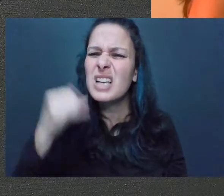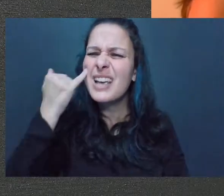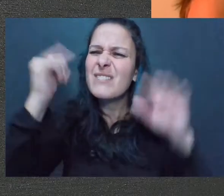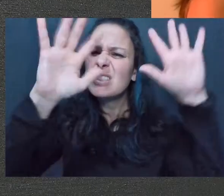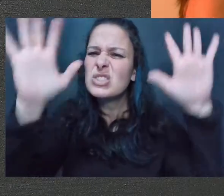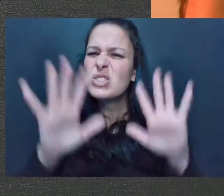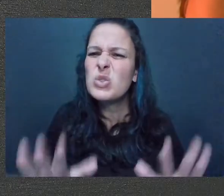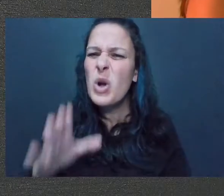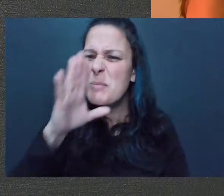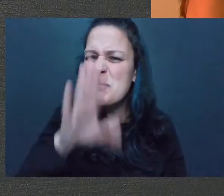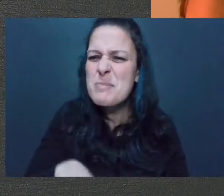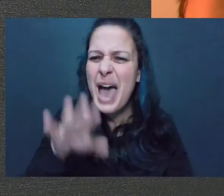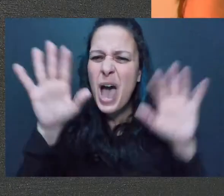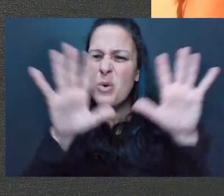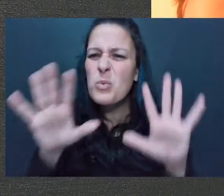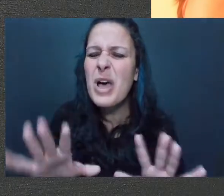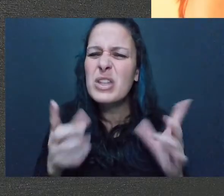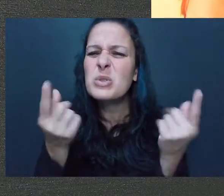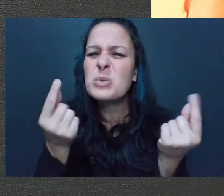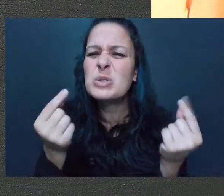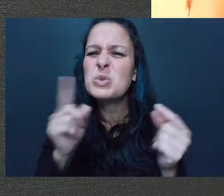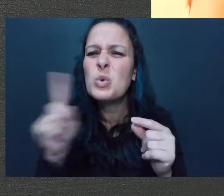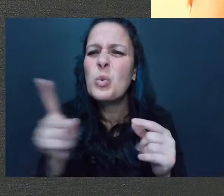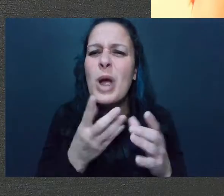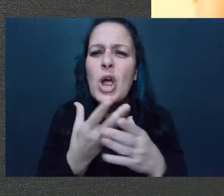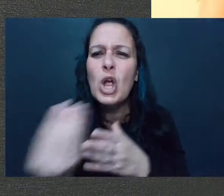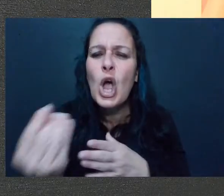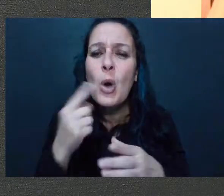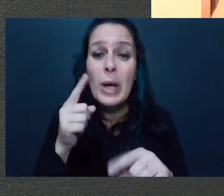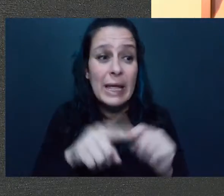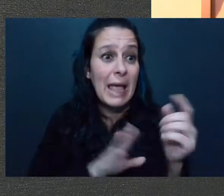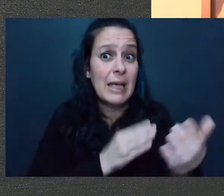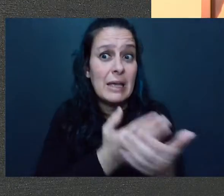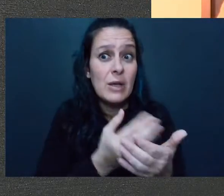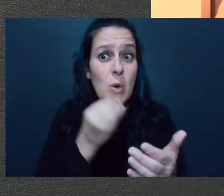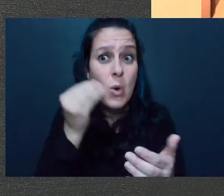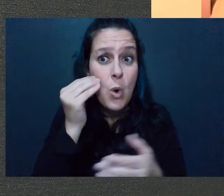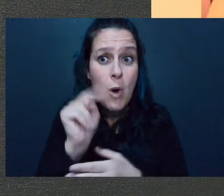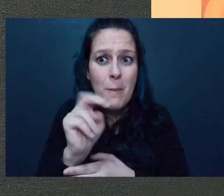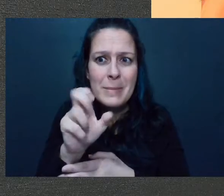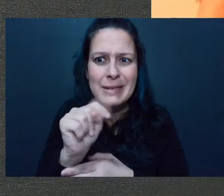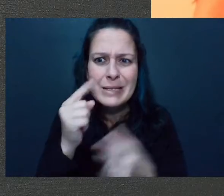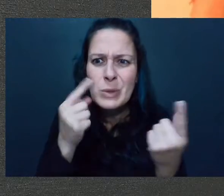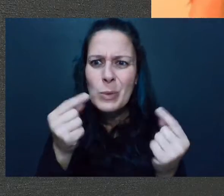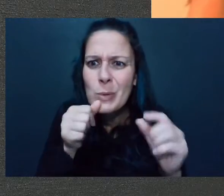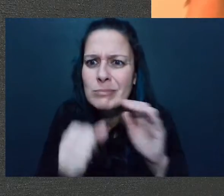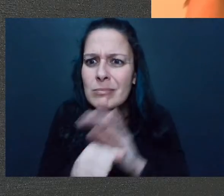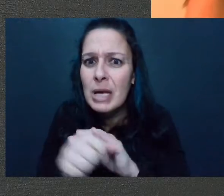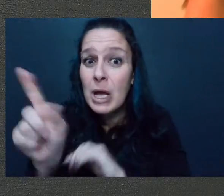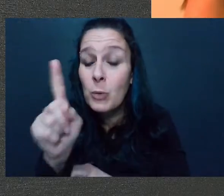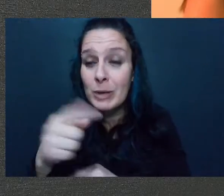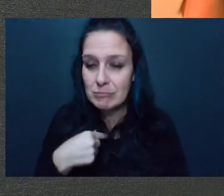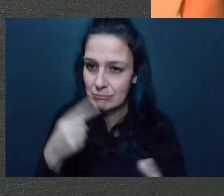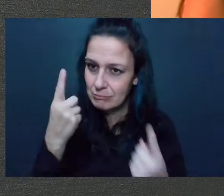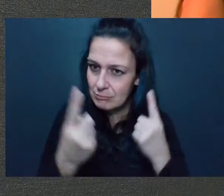when it's stormy and they can't get home with their nests." Wow, I'd wonder that too.